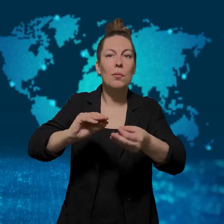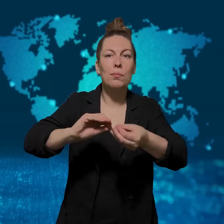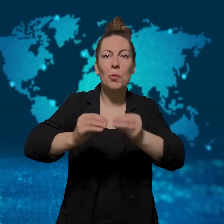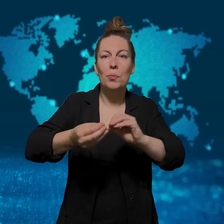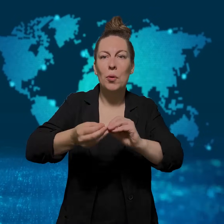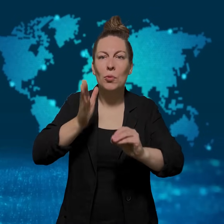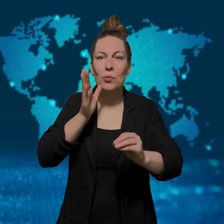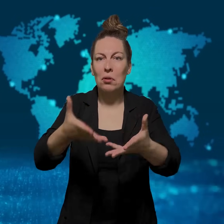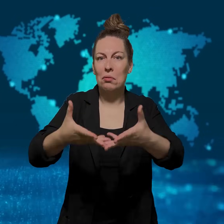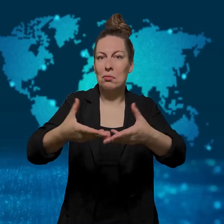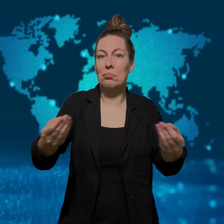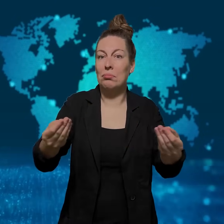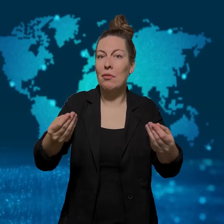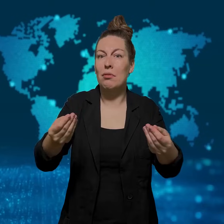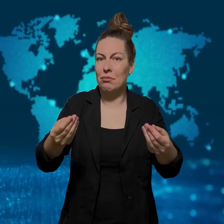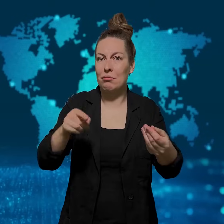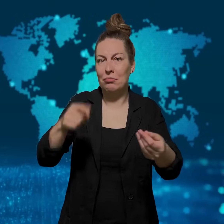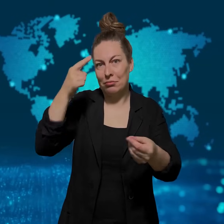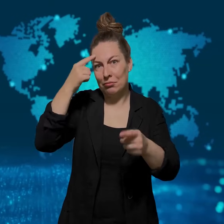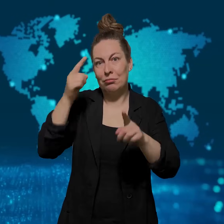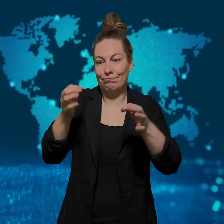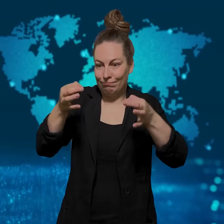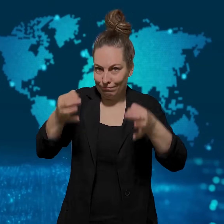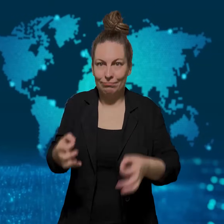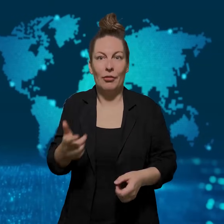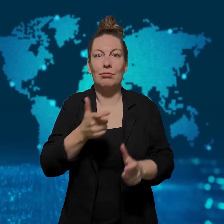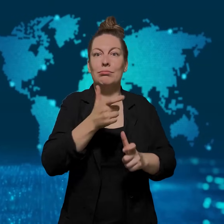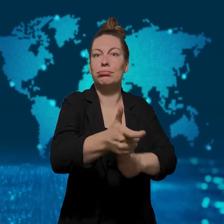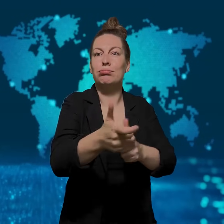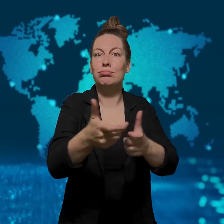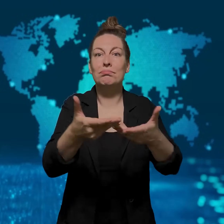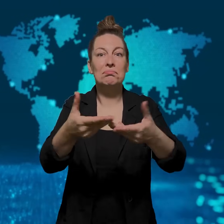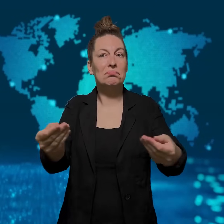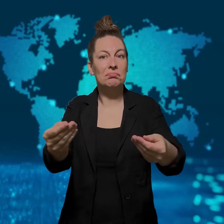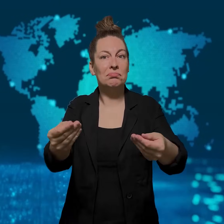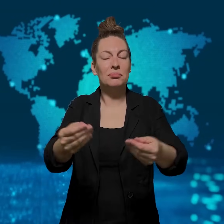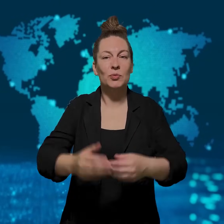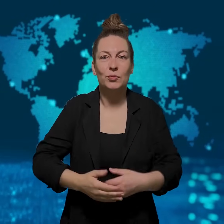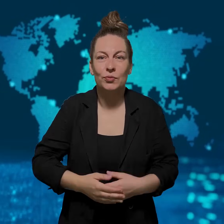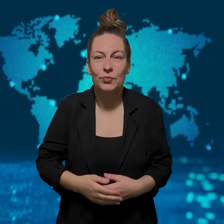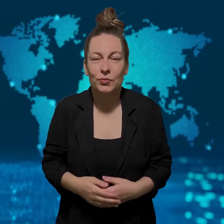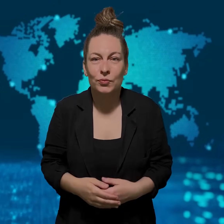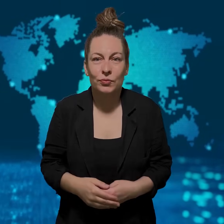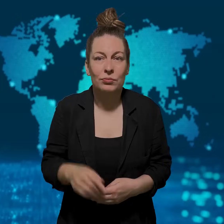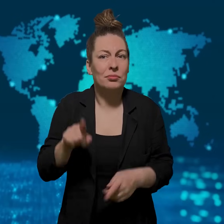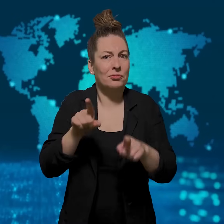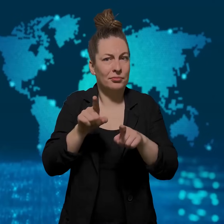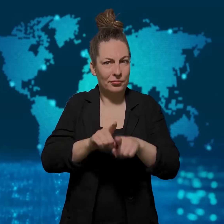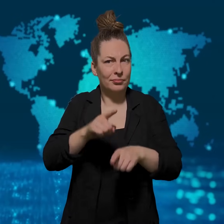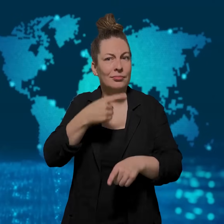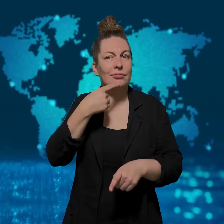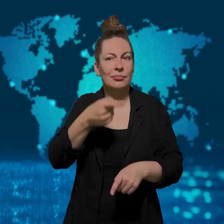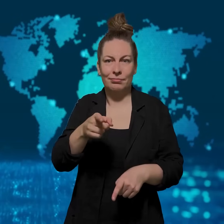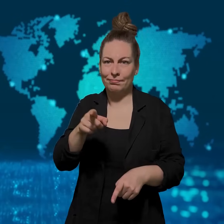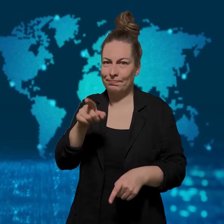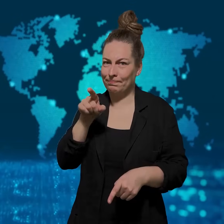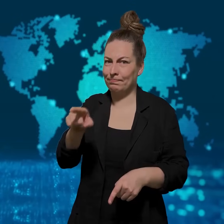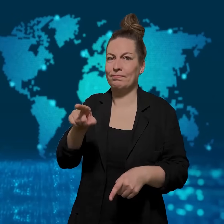and as a result was conditioned to see a gun as a solution to his problems.